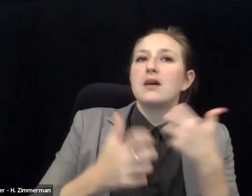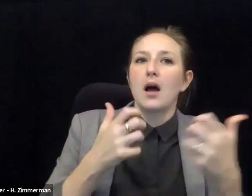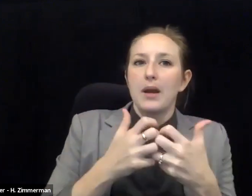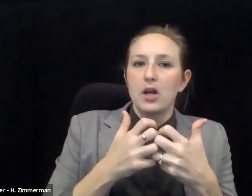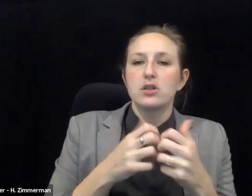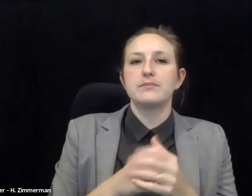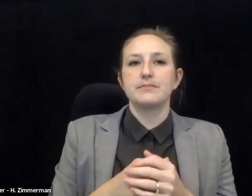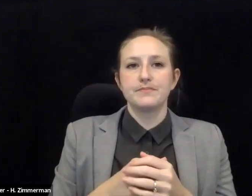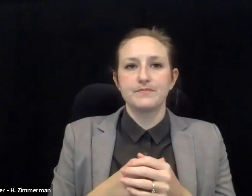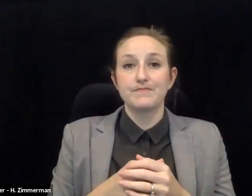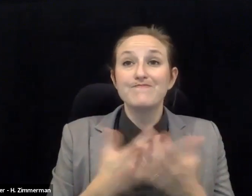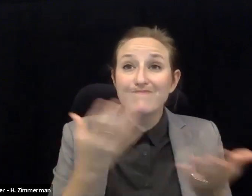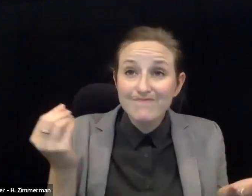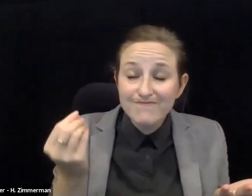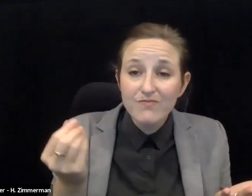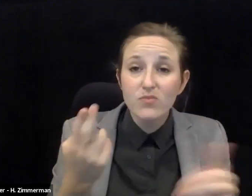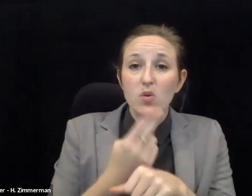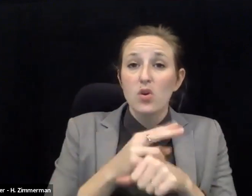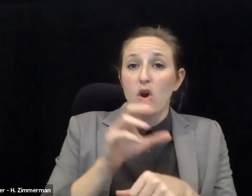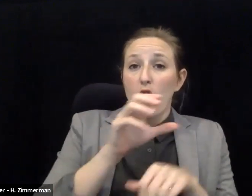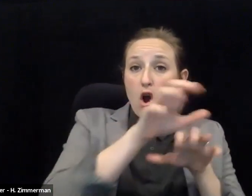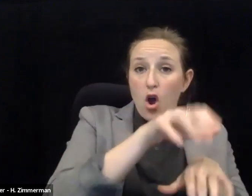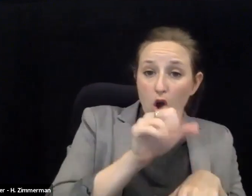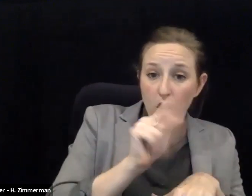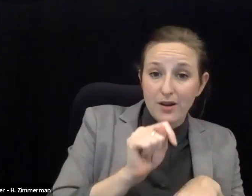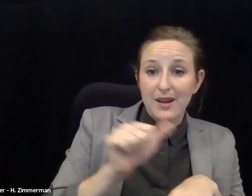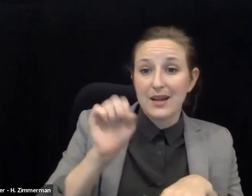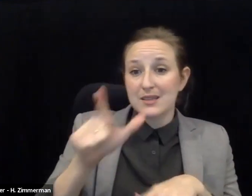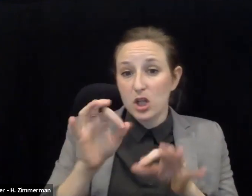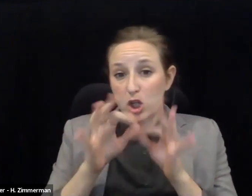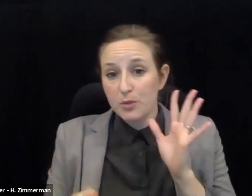And using CART and ASL interpreters to other means you should always